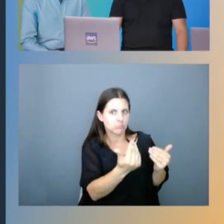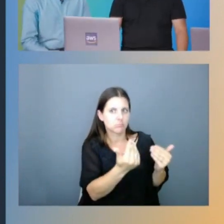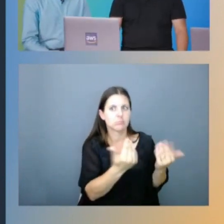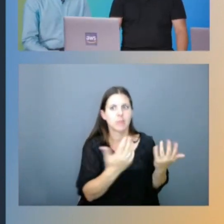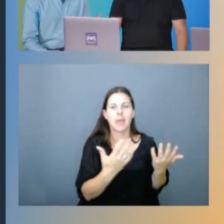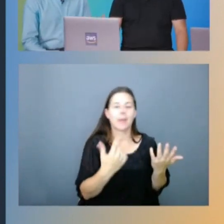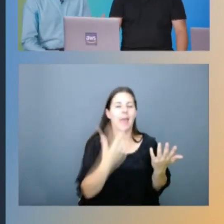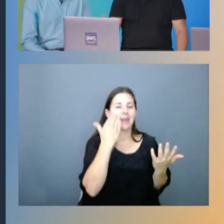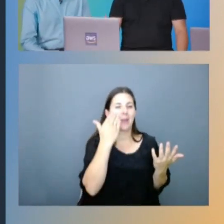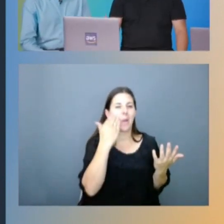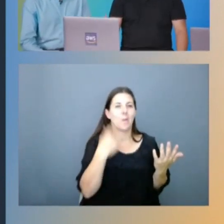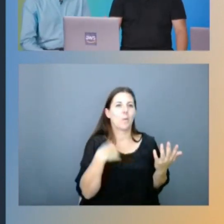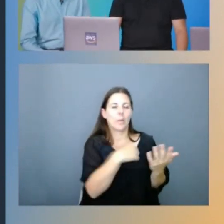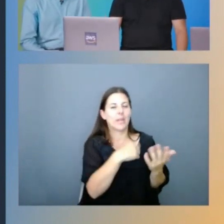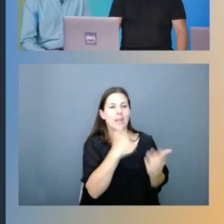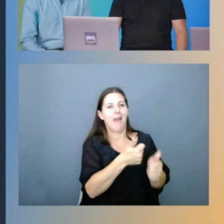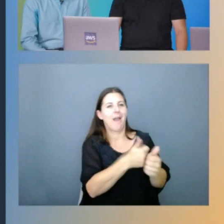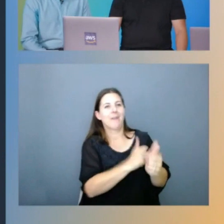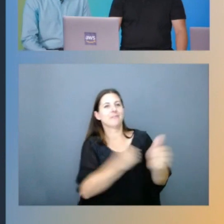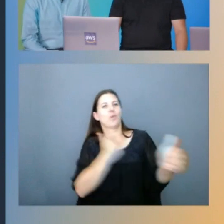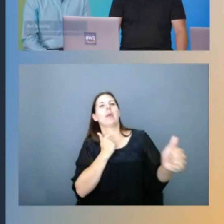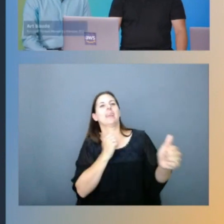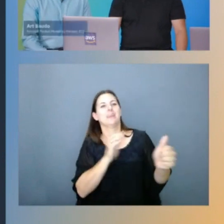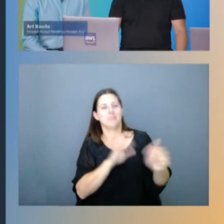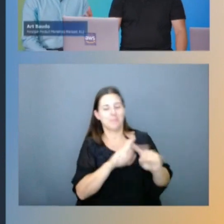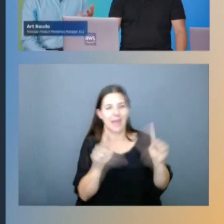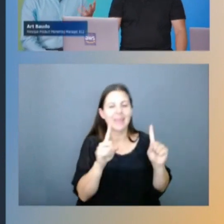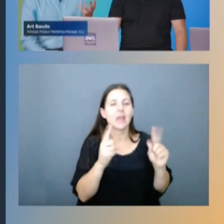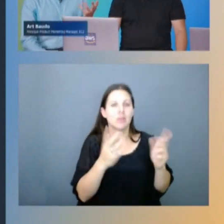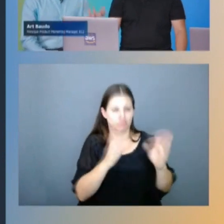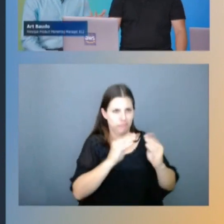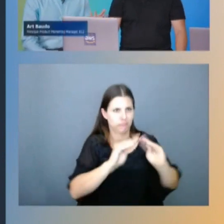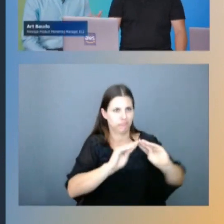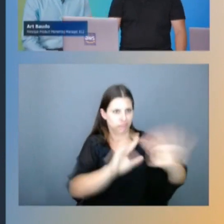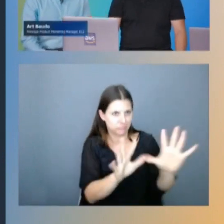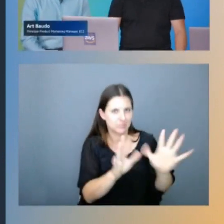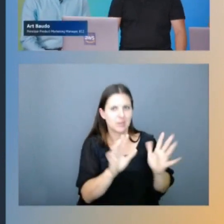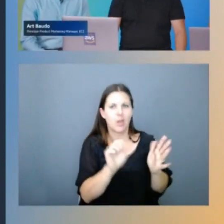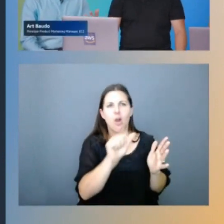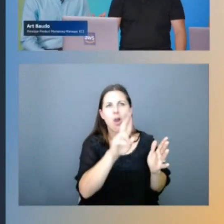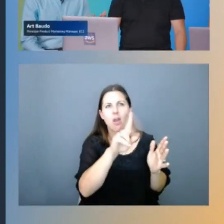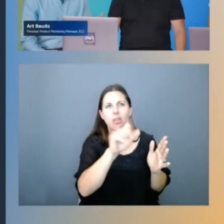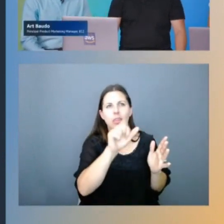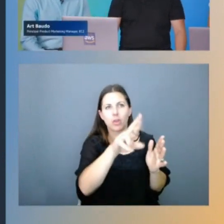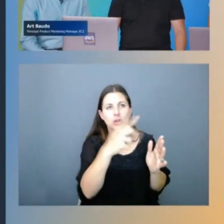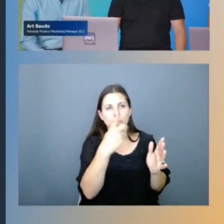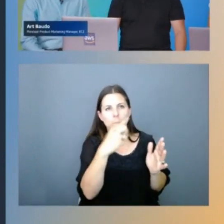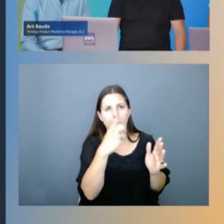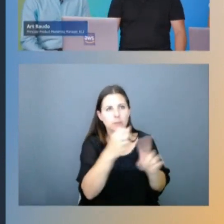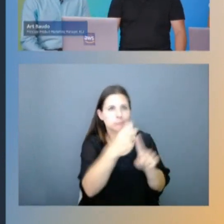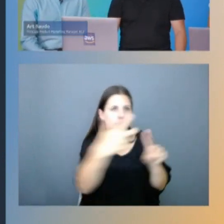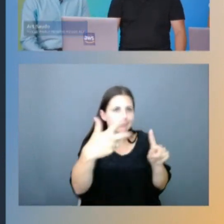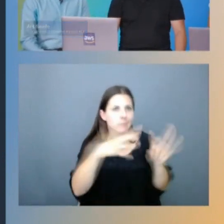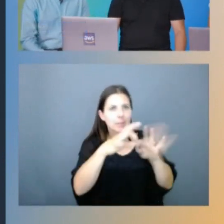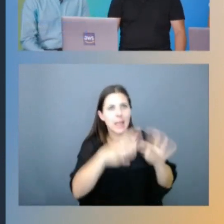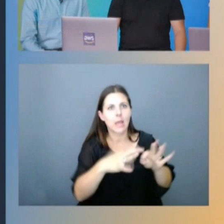how we have defined this ourselves. Arthur, maybe we can talk about what makes Graviton different from other x86,